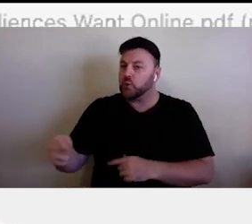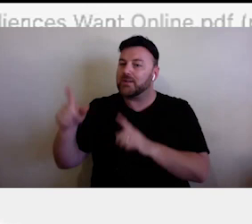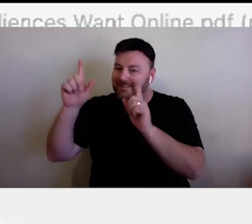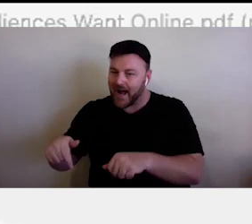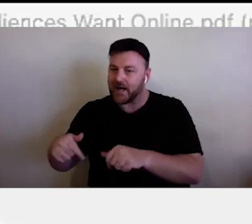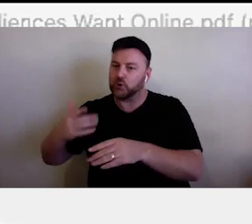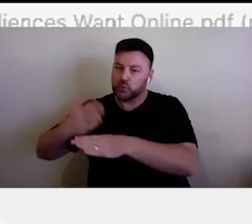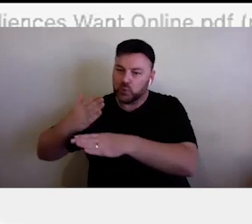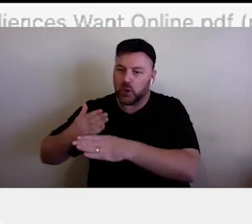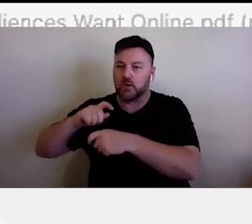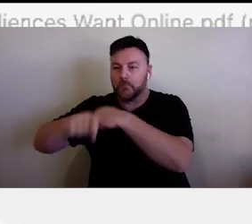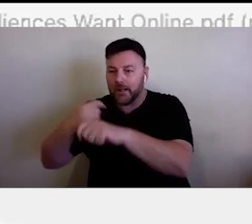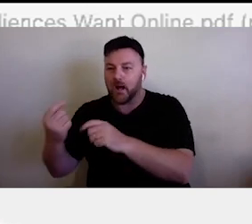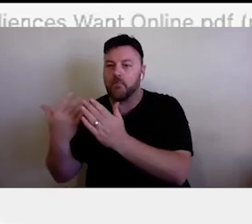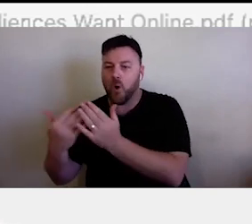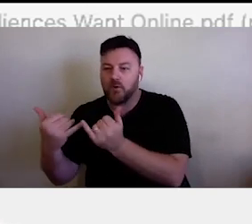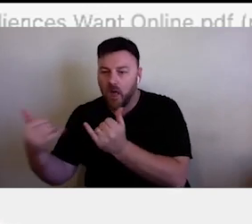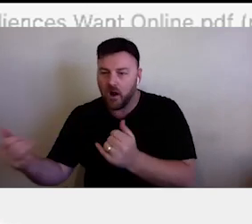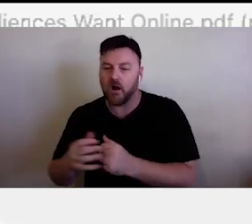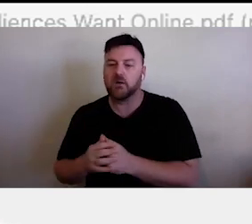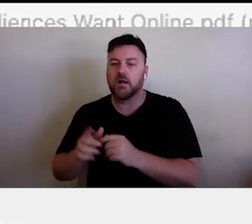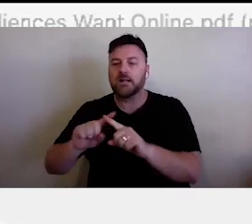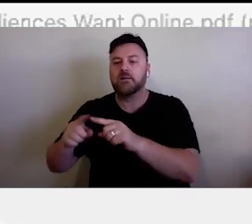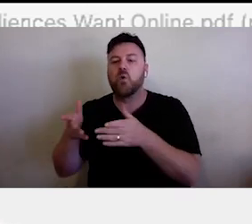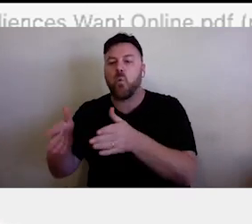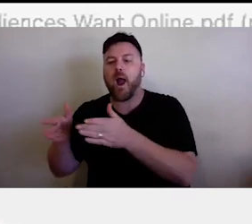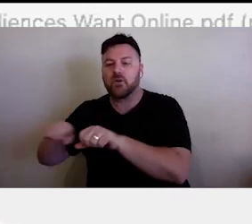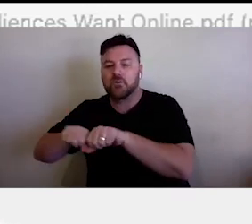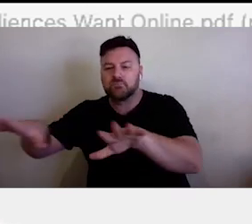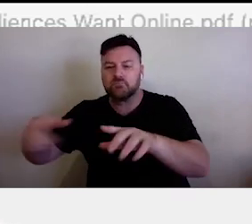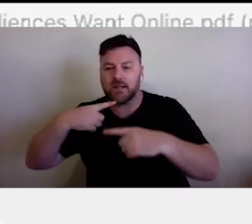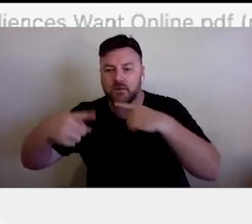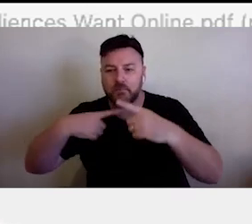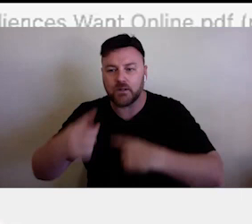experimenting with online platforms. I'm curious about how you might